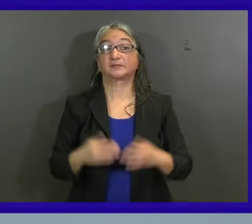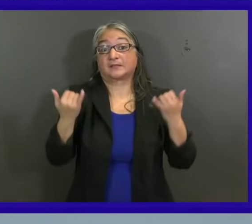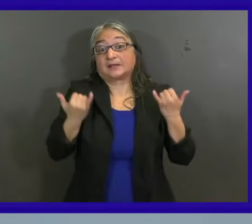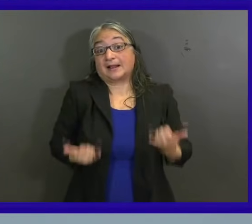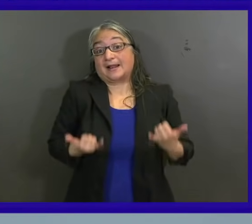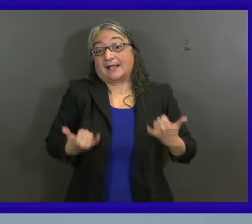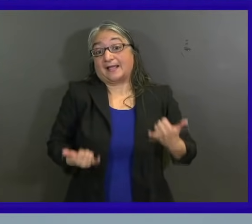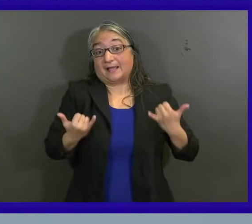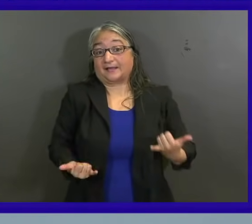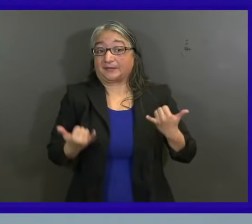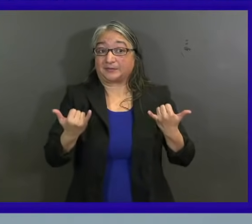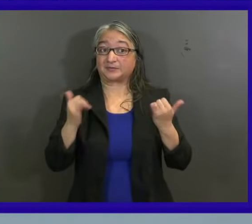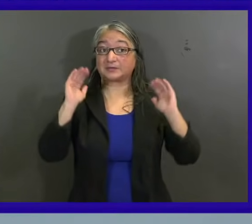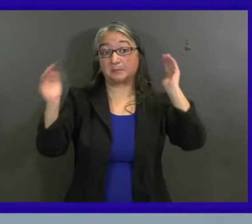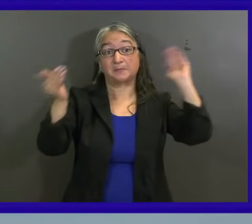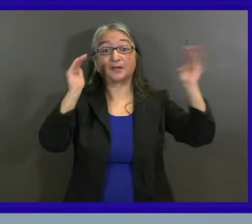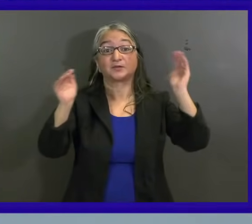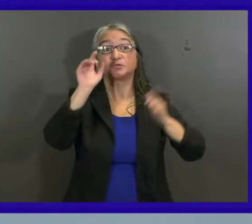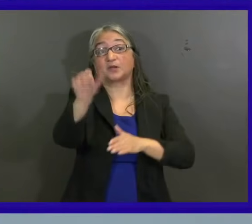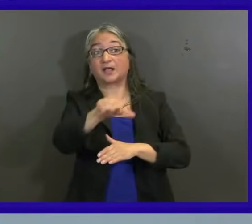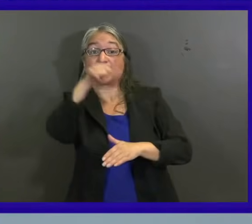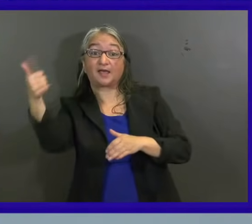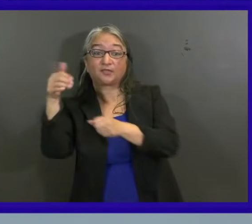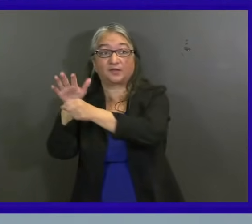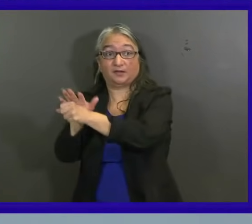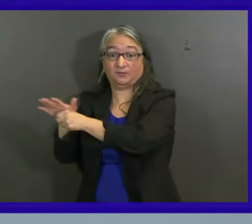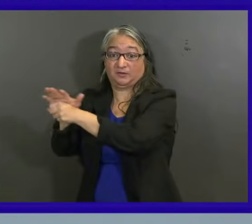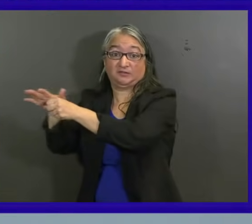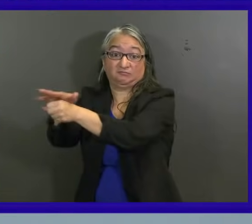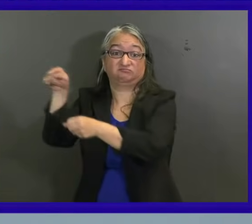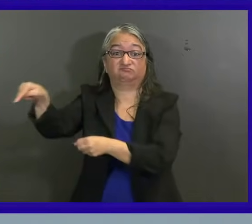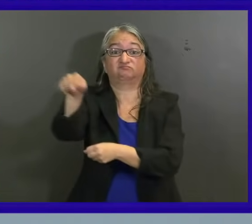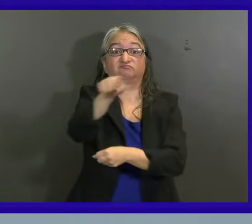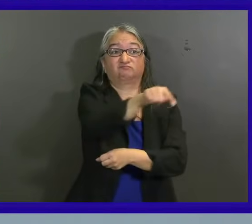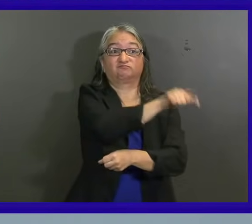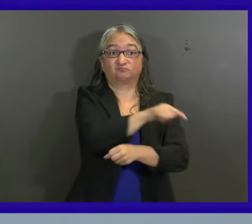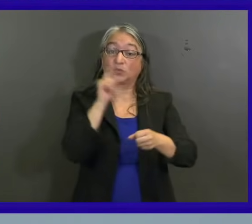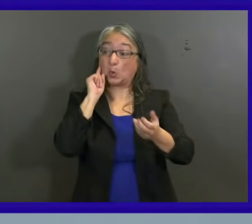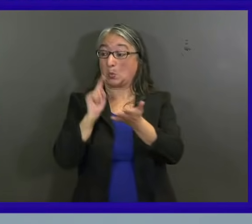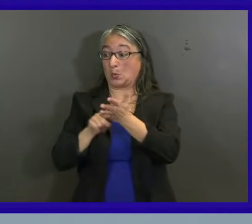other jurisdictions and say that it is critical that if you're eligible you get your booster dose